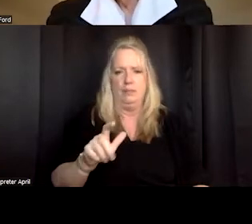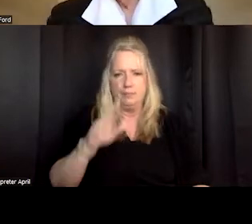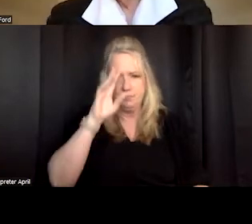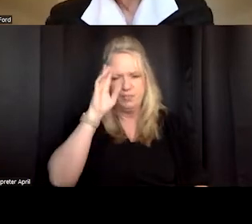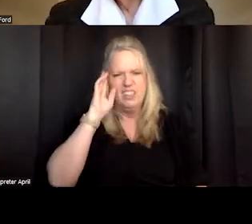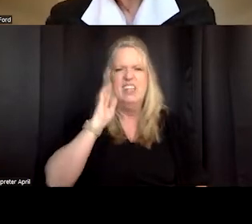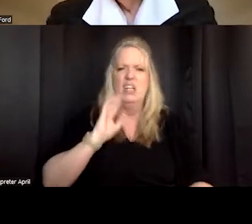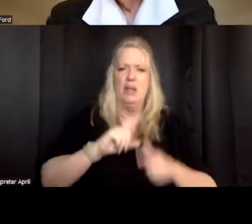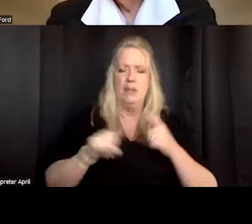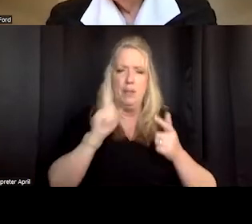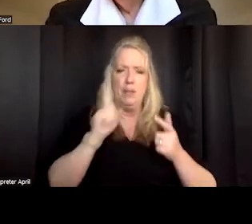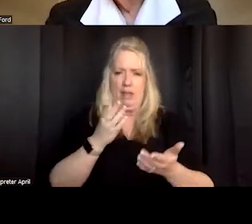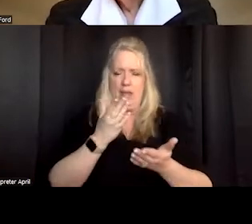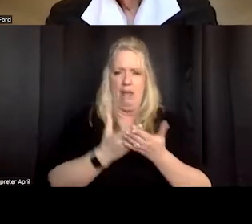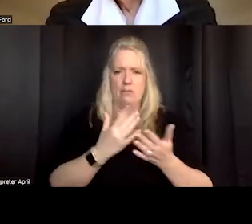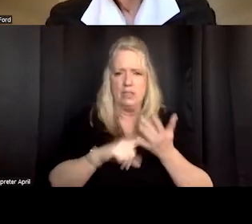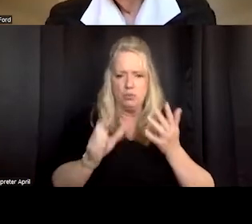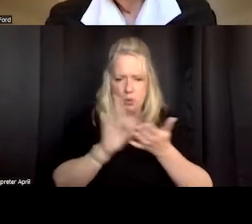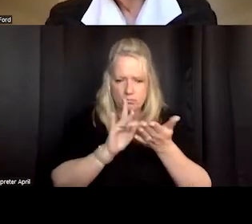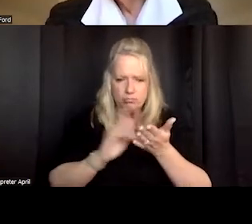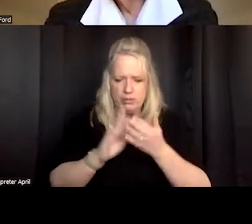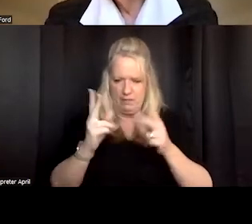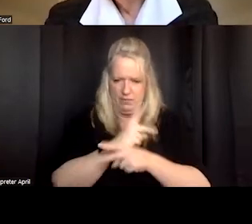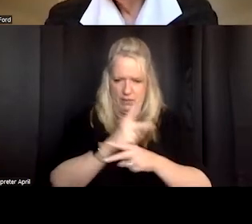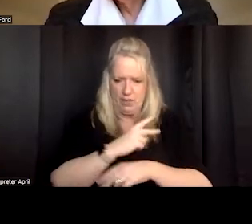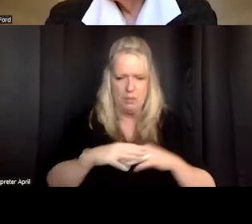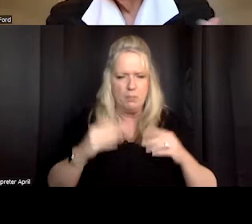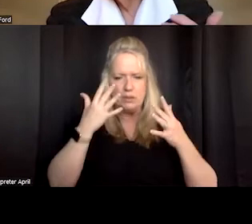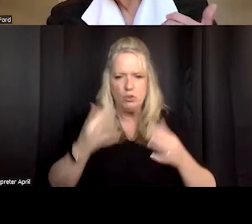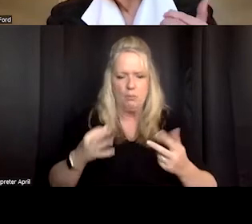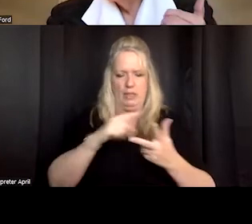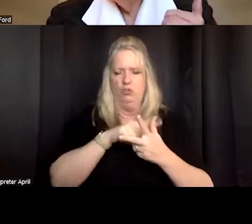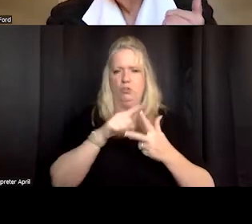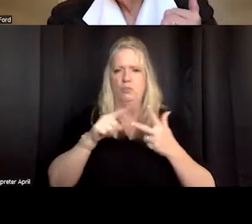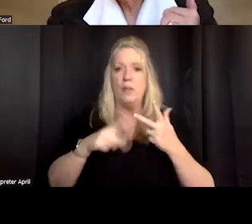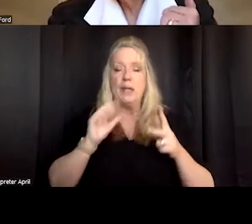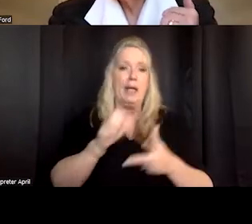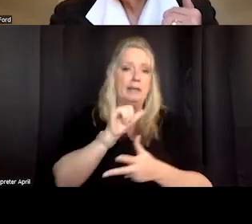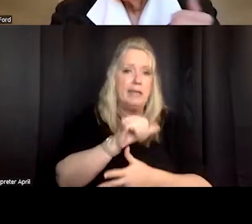EVIDENCE BASED ALGORITHMS MAKE ONE OF THREE DETERMINATIONS. CAN STAY AT HOME. IN WHICH CASE,